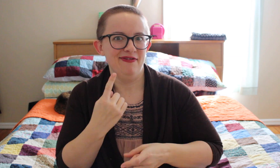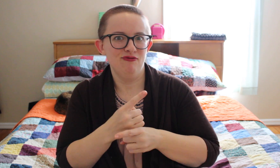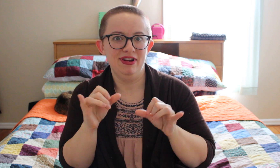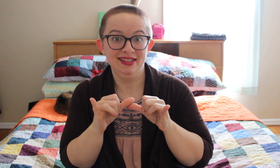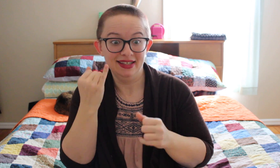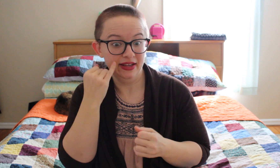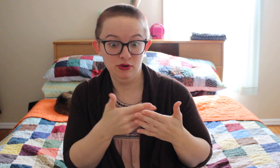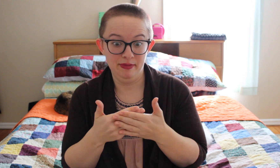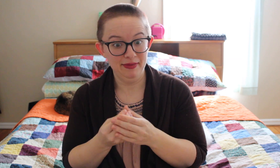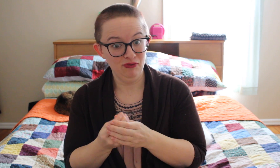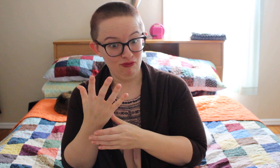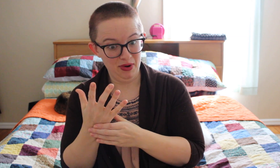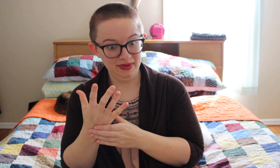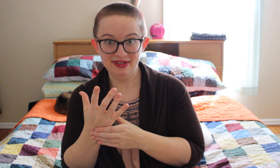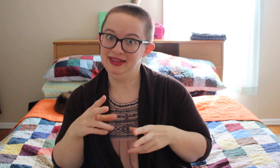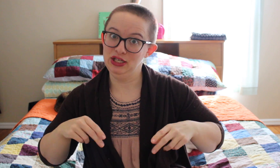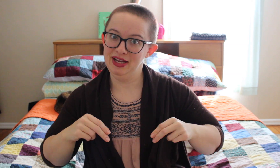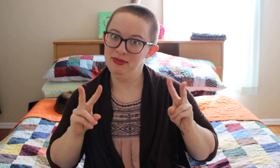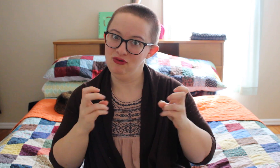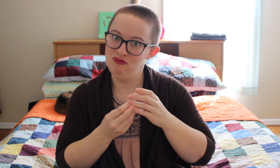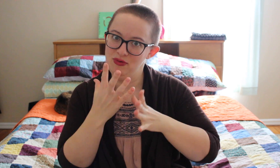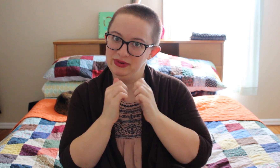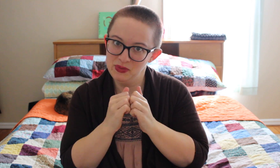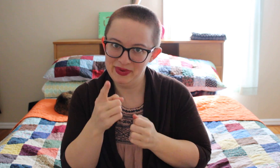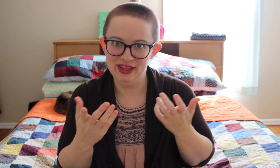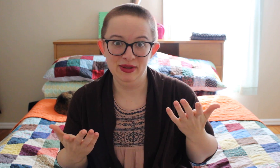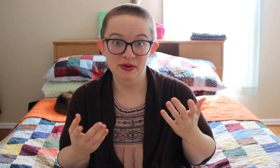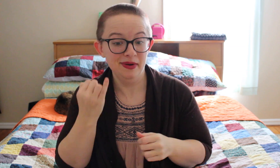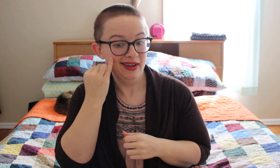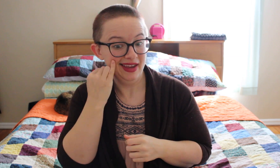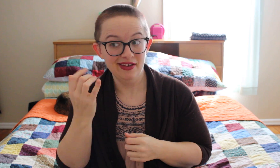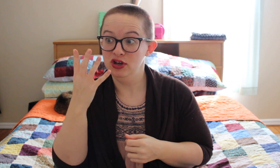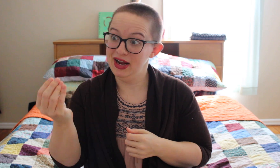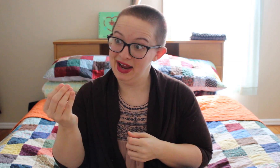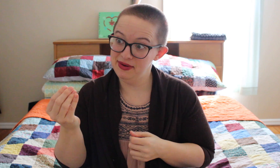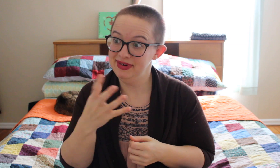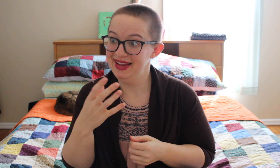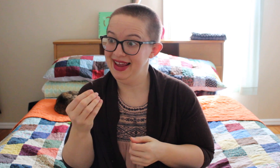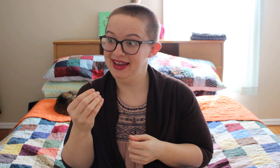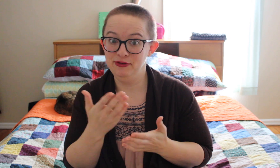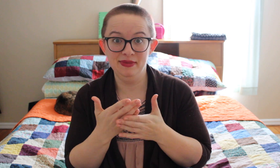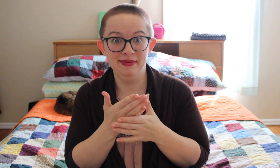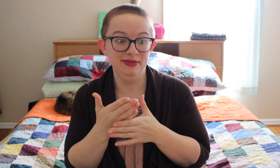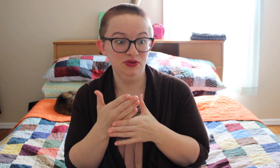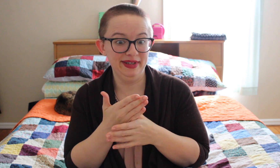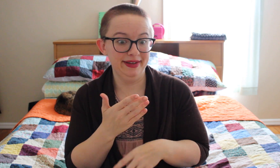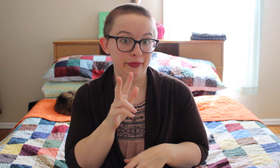So you always have the right size diaper if your baby grows the diaper grows. If, let's say you're out and